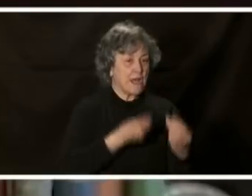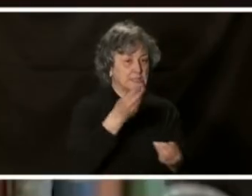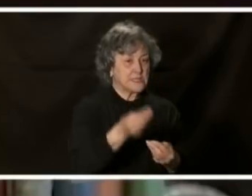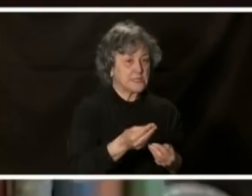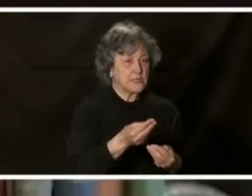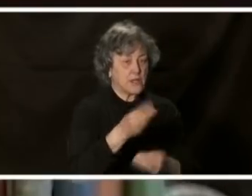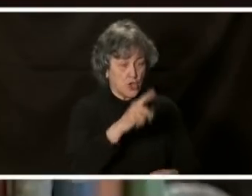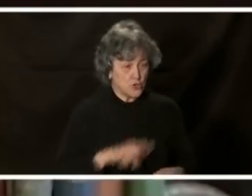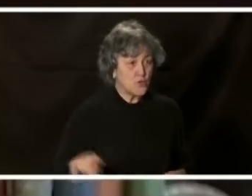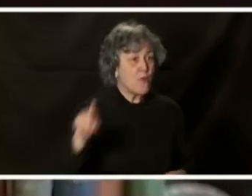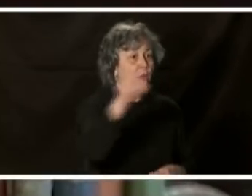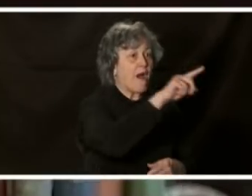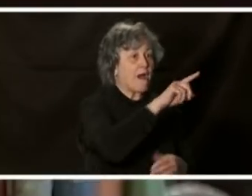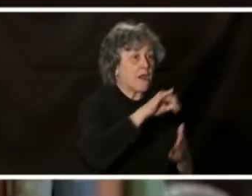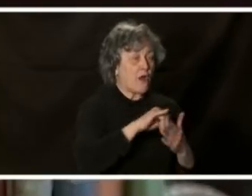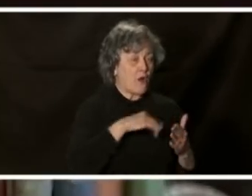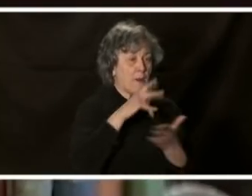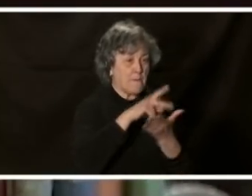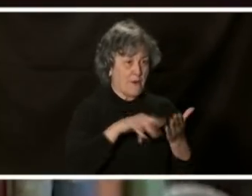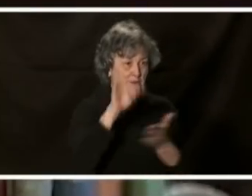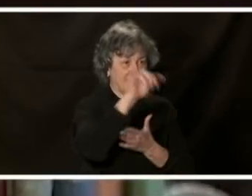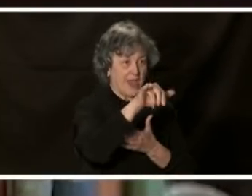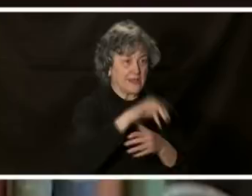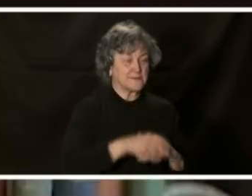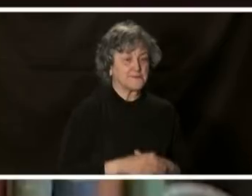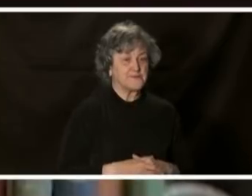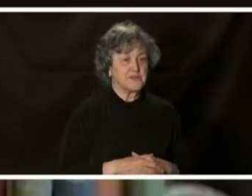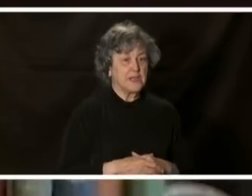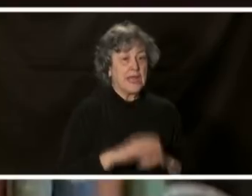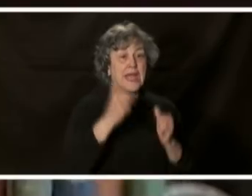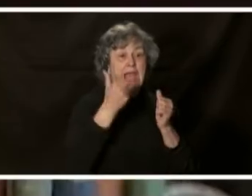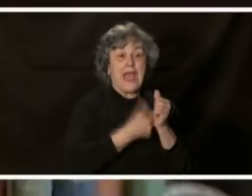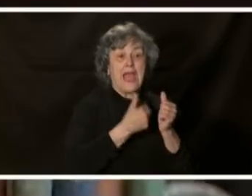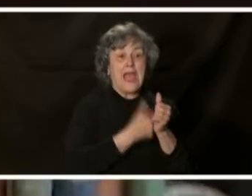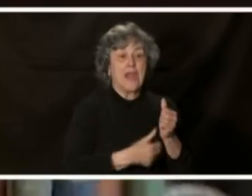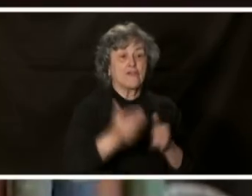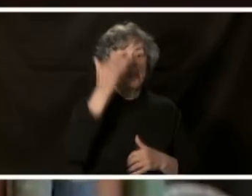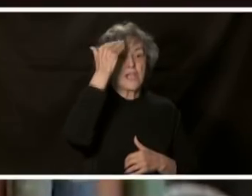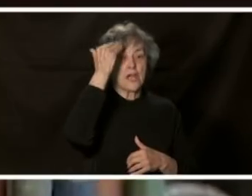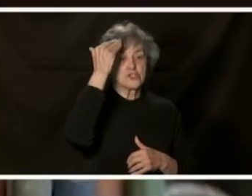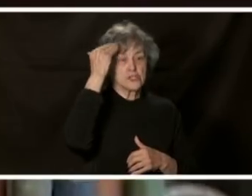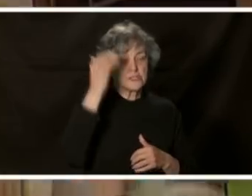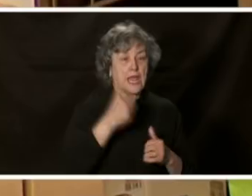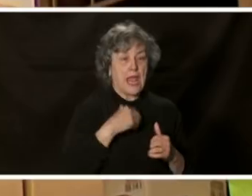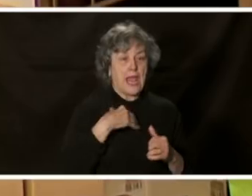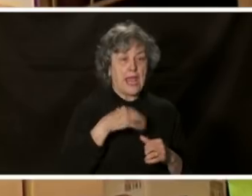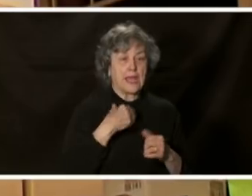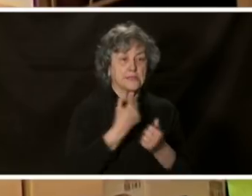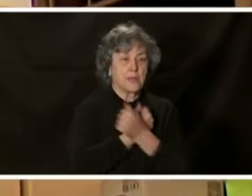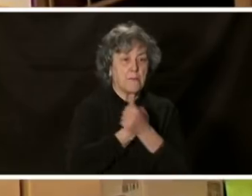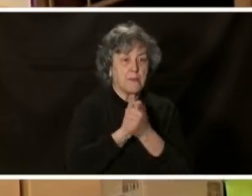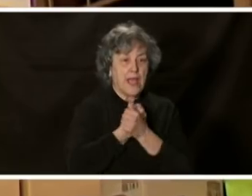YOU ALL ARE A PART OF THAT WITH EVERY CONSCIENTIOUS AND COMPASSIONATE GESTURE,